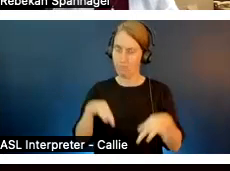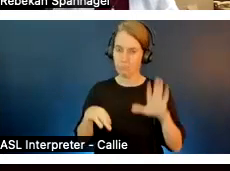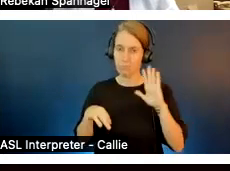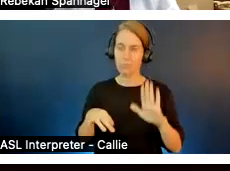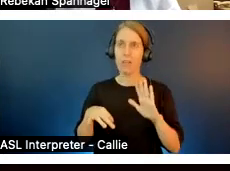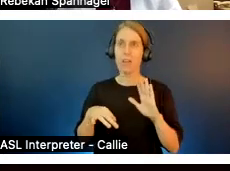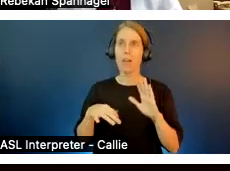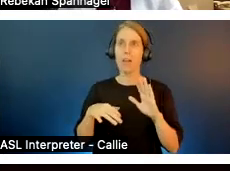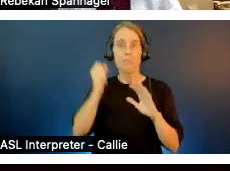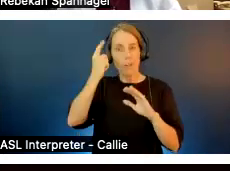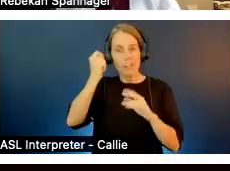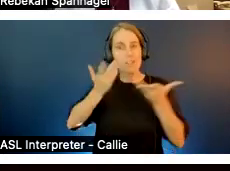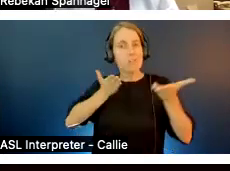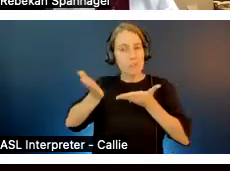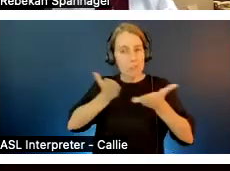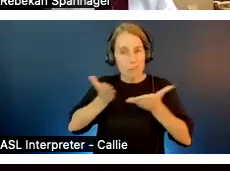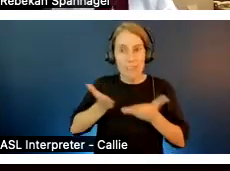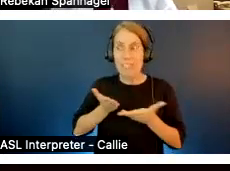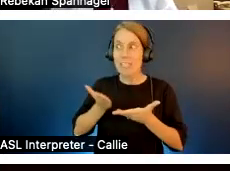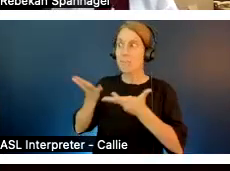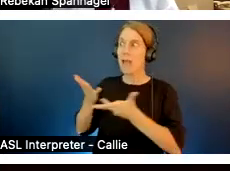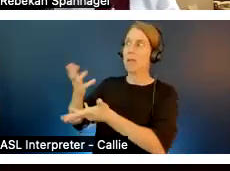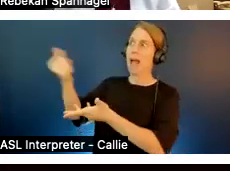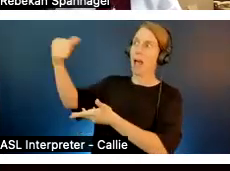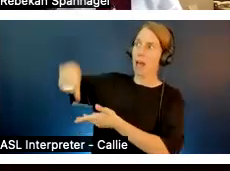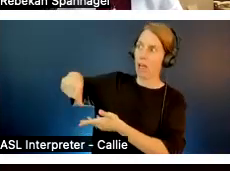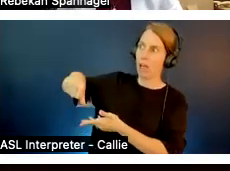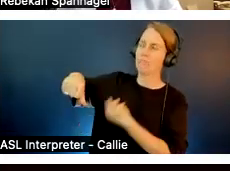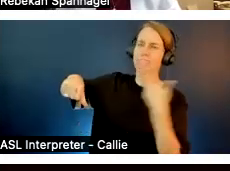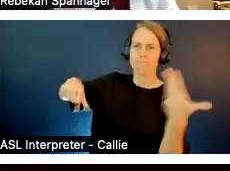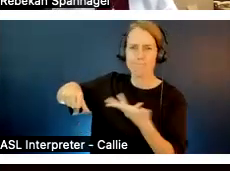access services that may be denied so a medicaid fair hearing is a process in which